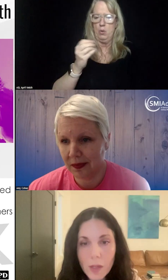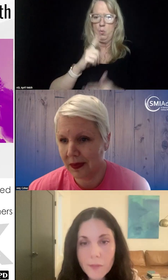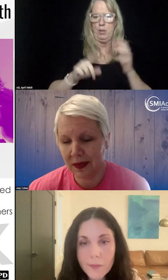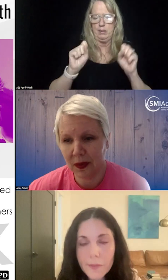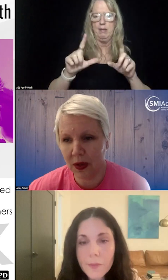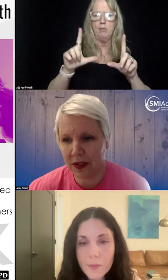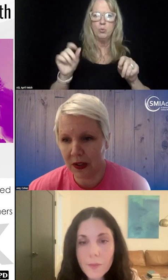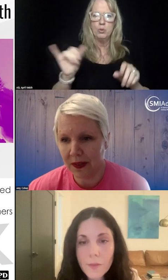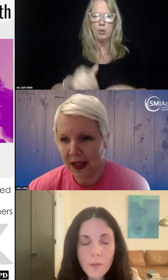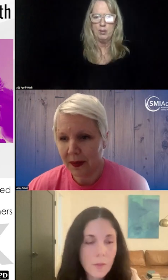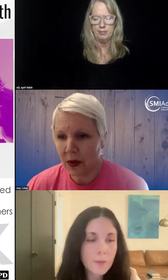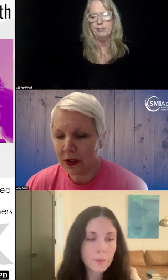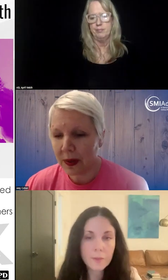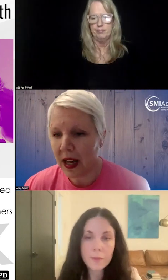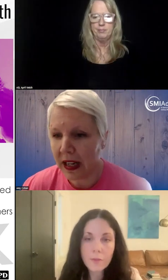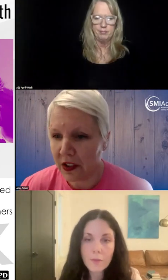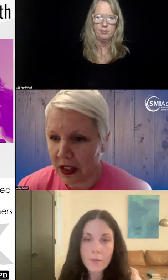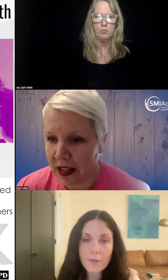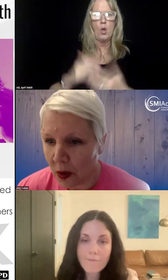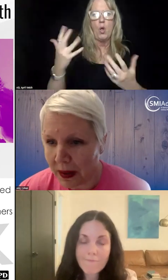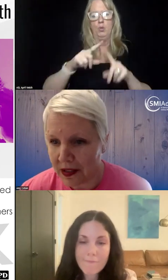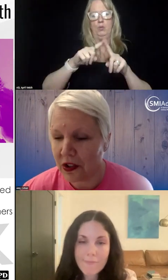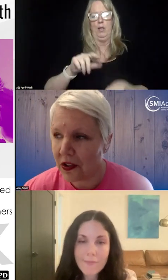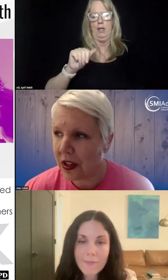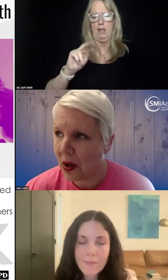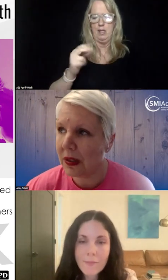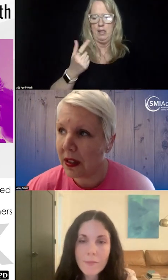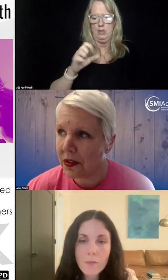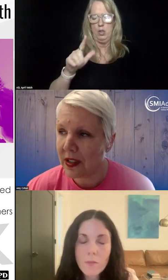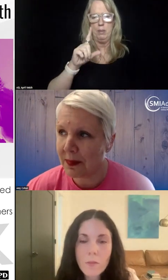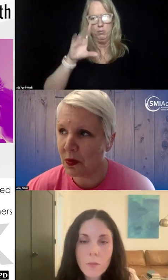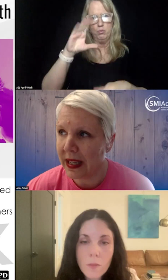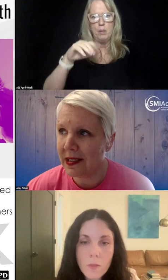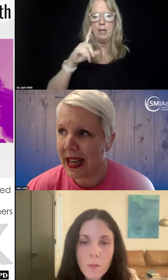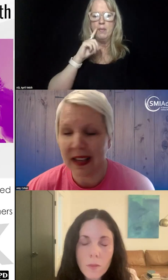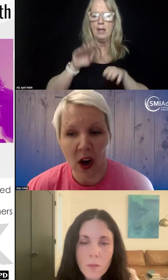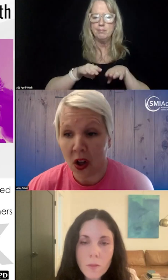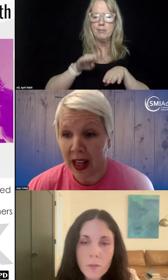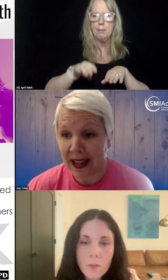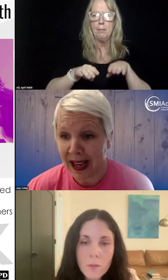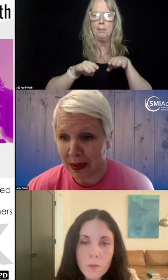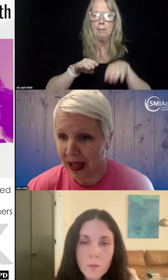WELL. >> WONDERFUL. YOU CAN RELY ON HER TO KNOW WHAT STEPS WE CAN TAKE. THEY ALL ADD UP.